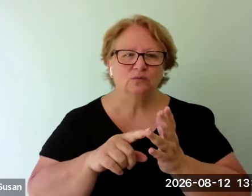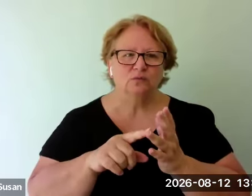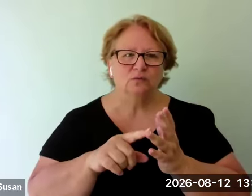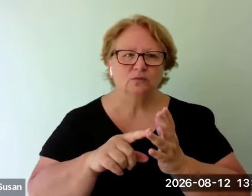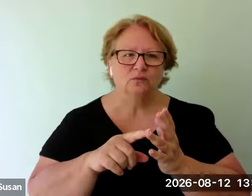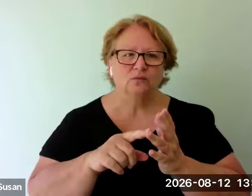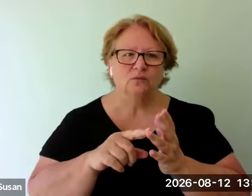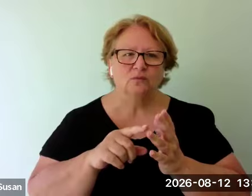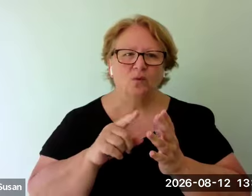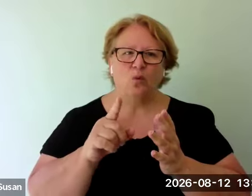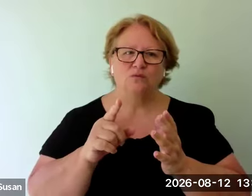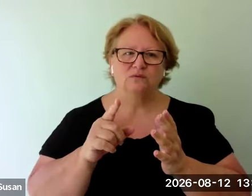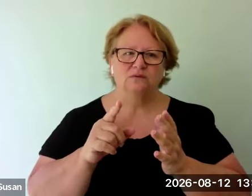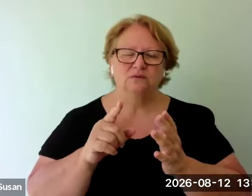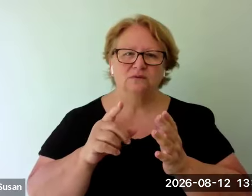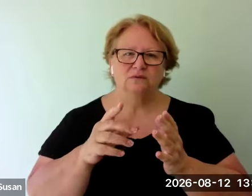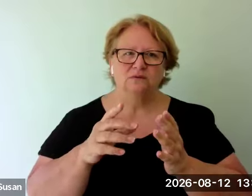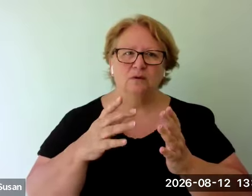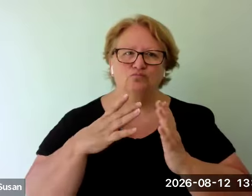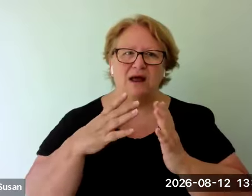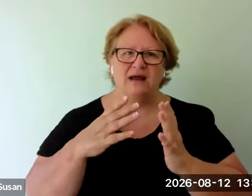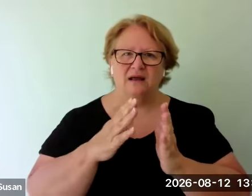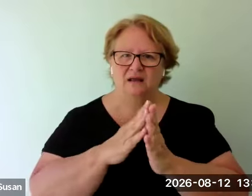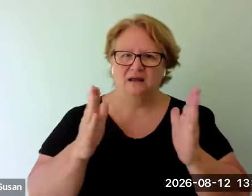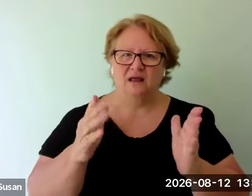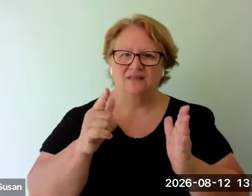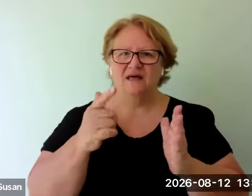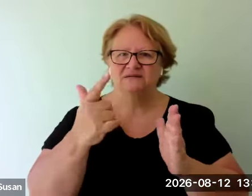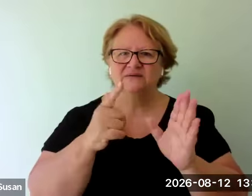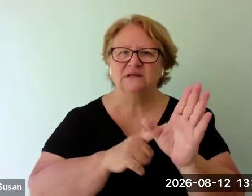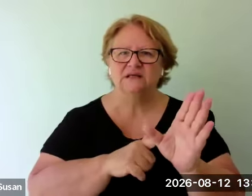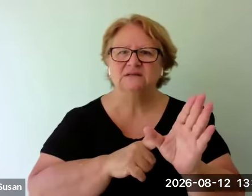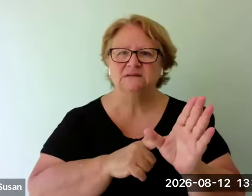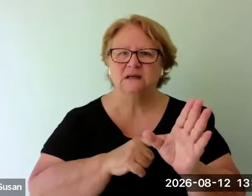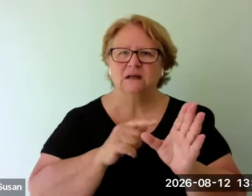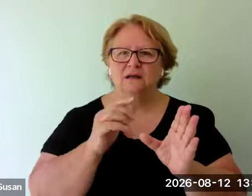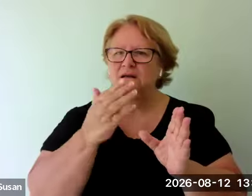maternity leave and caring breaks as relevant